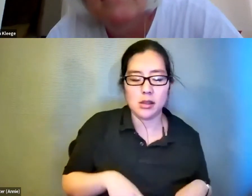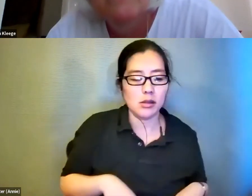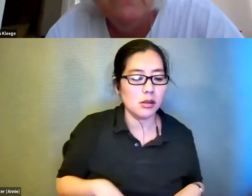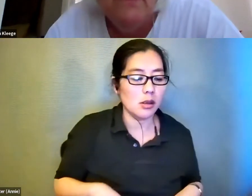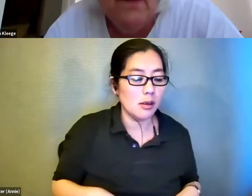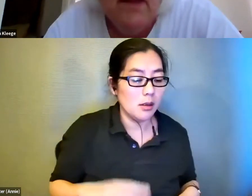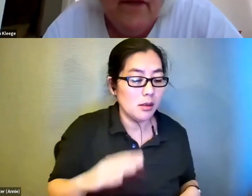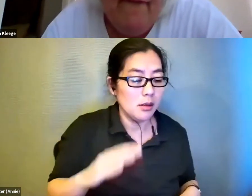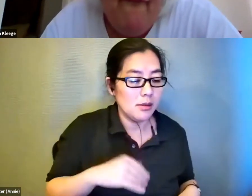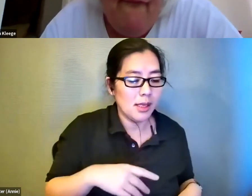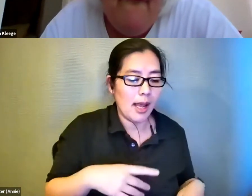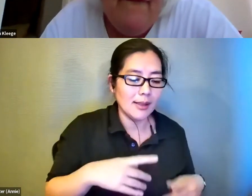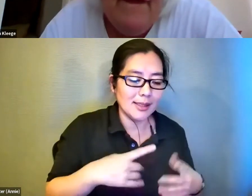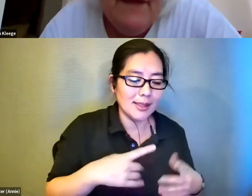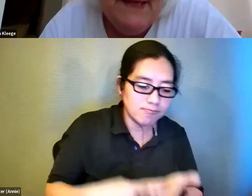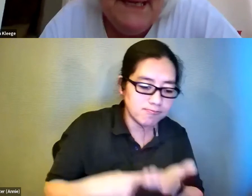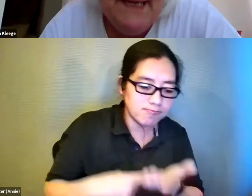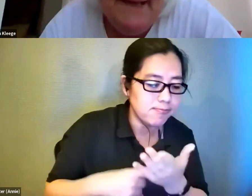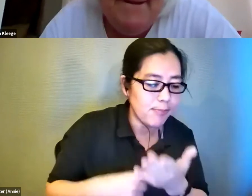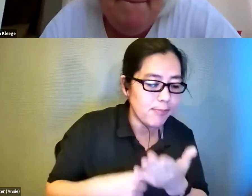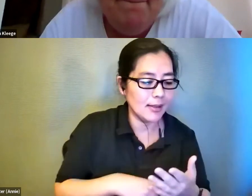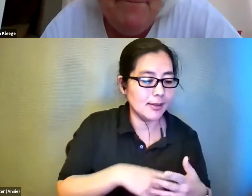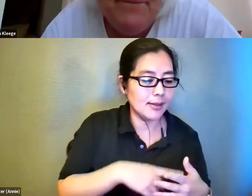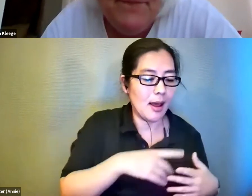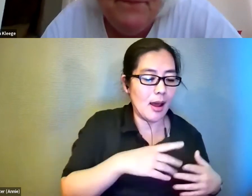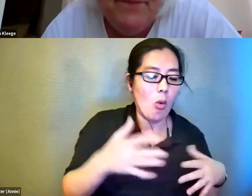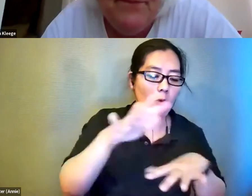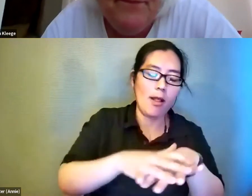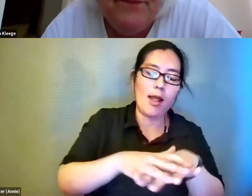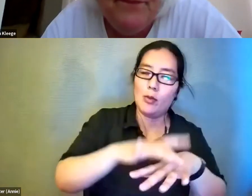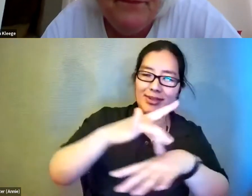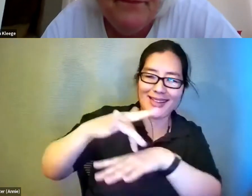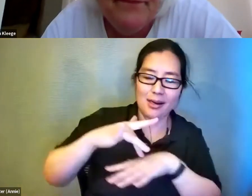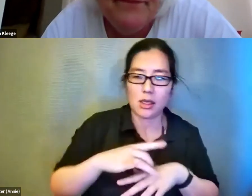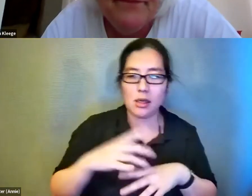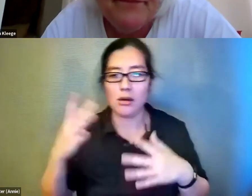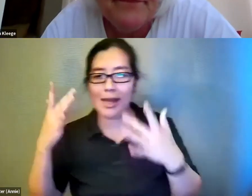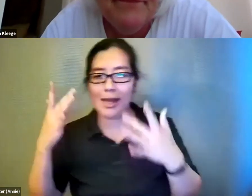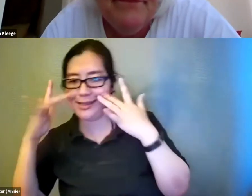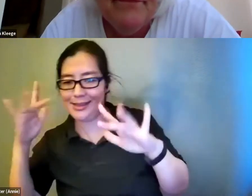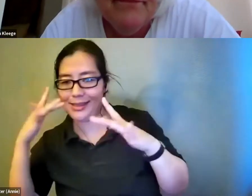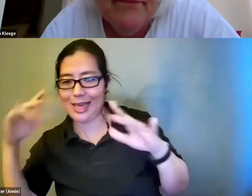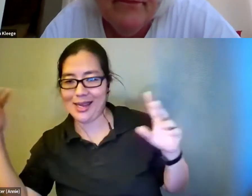debate. We don't know exactly. We don't know. There are many different opinions there. It has been very